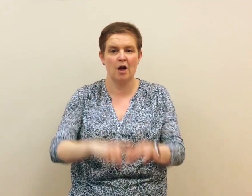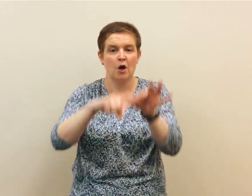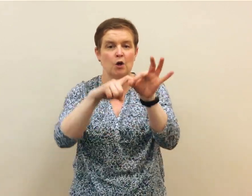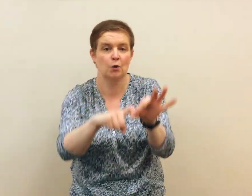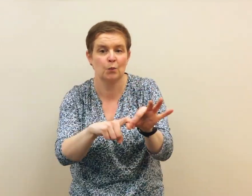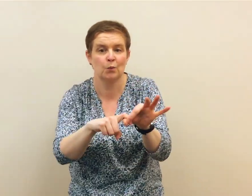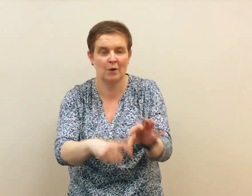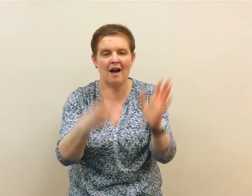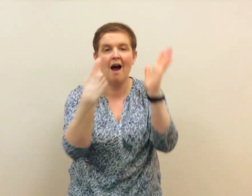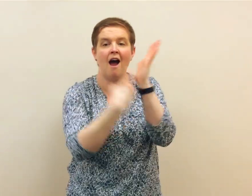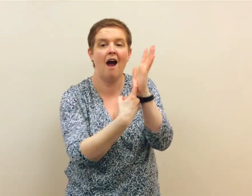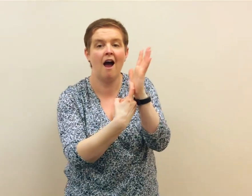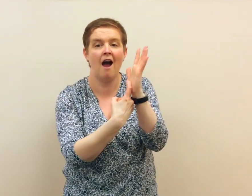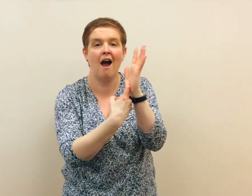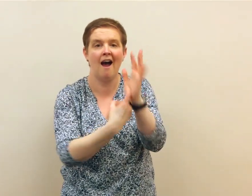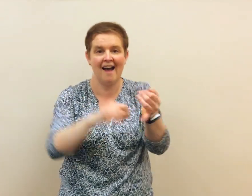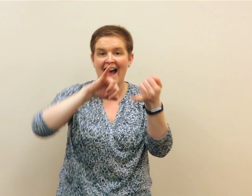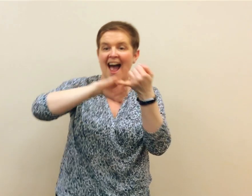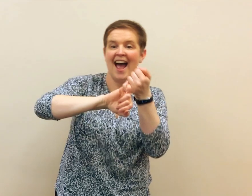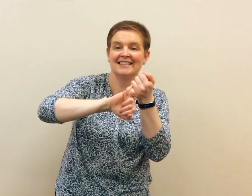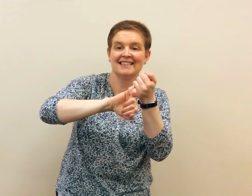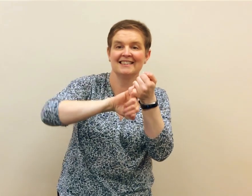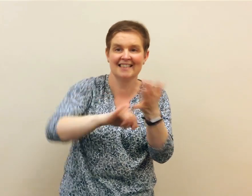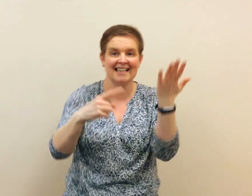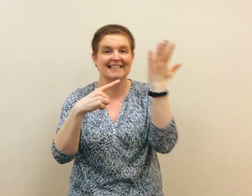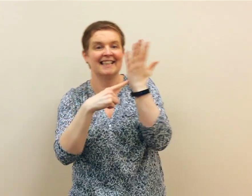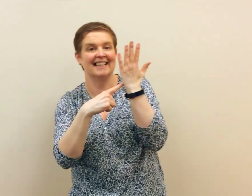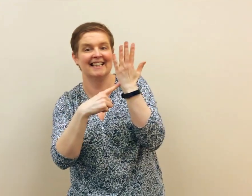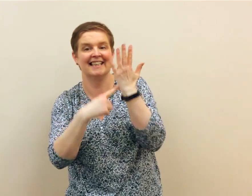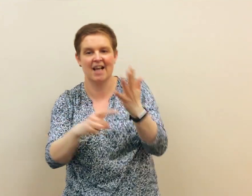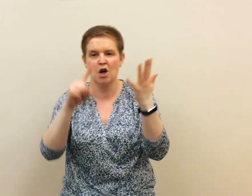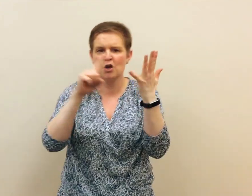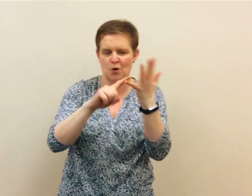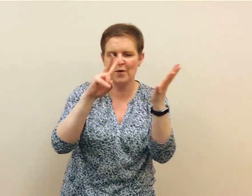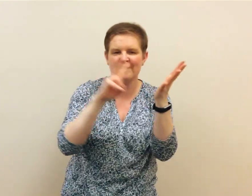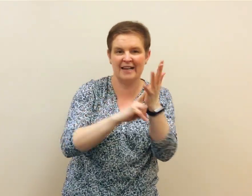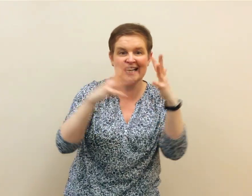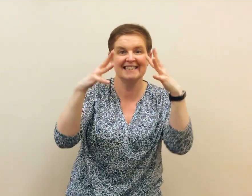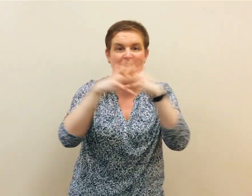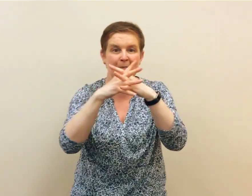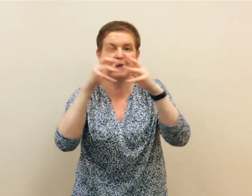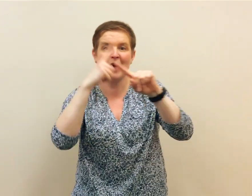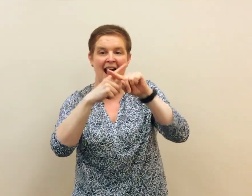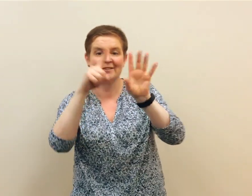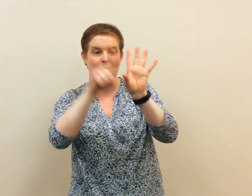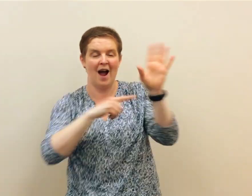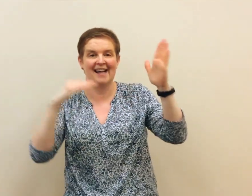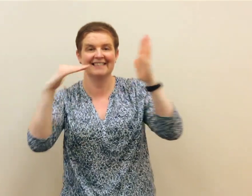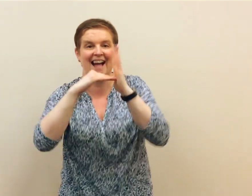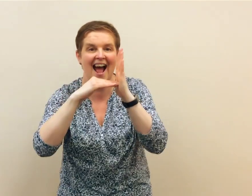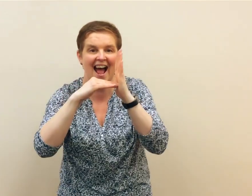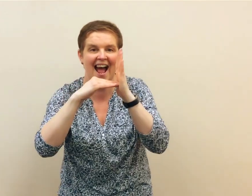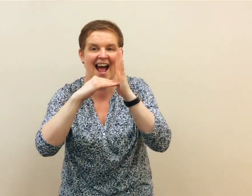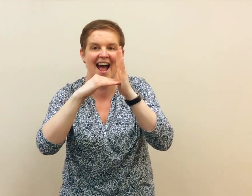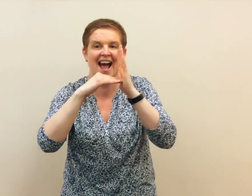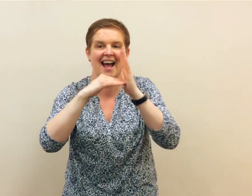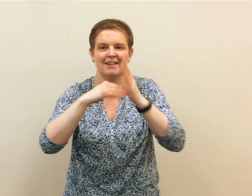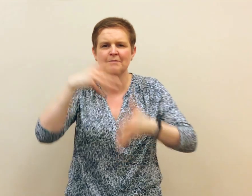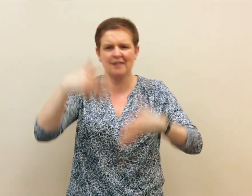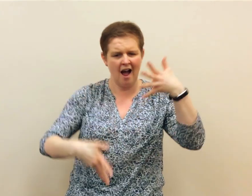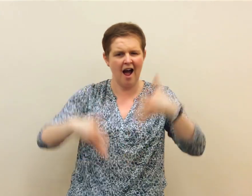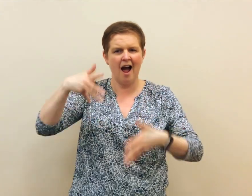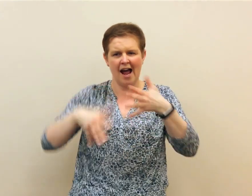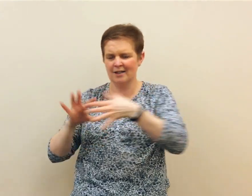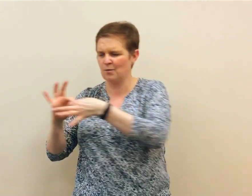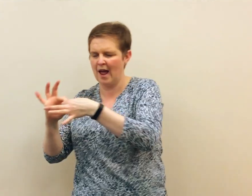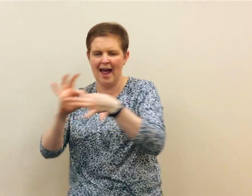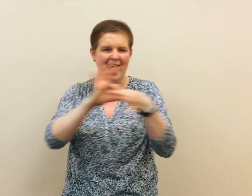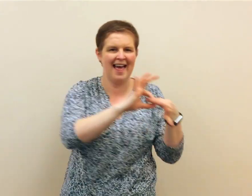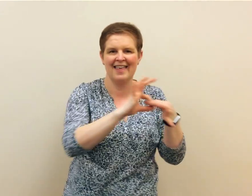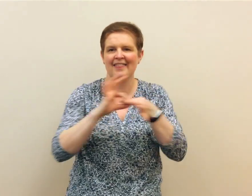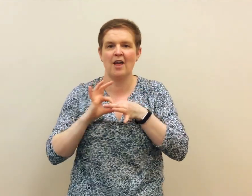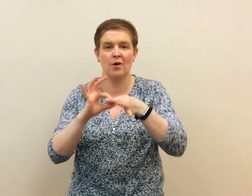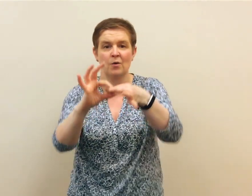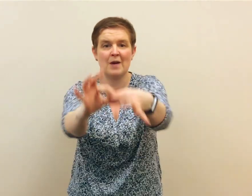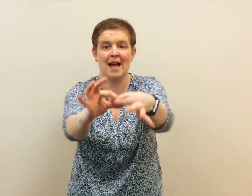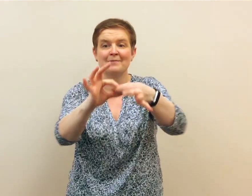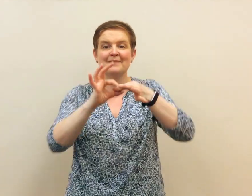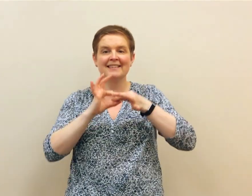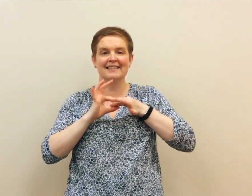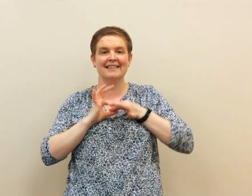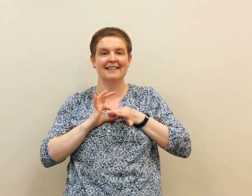Q R S T UVWXYZ Sign together you and me